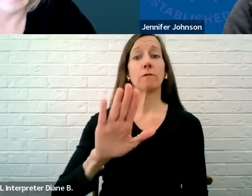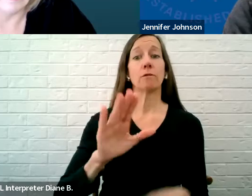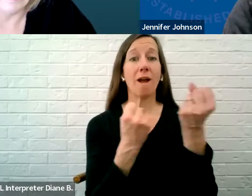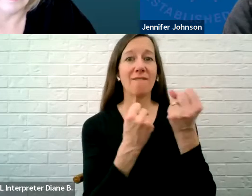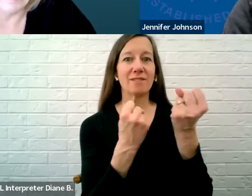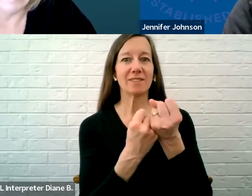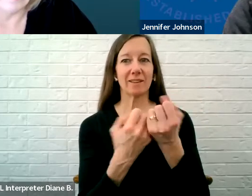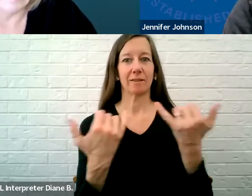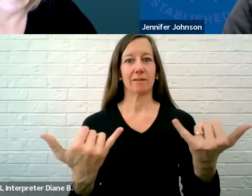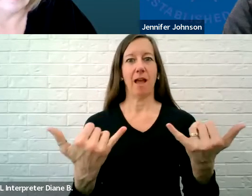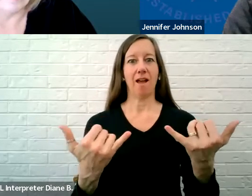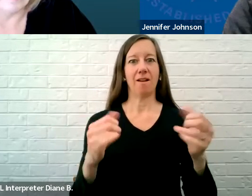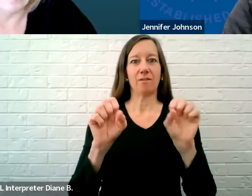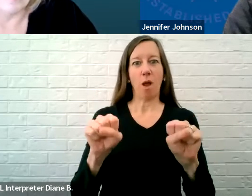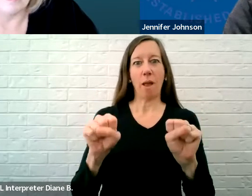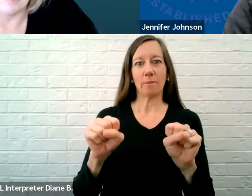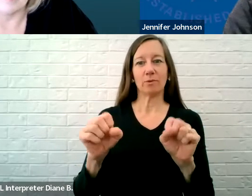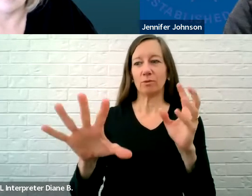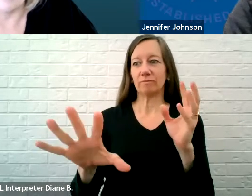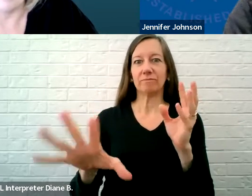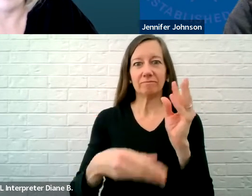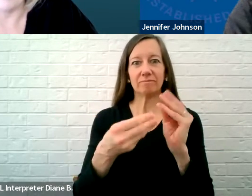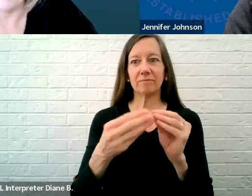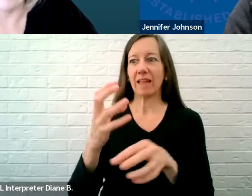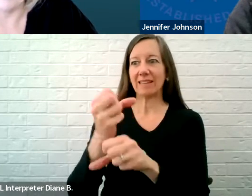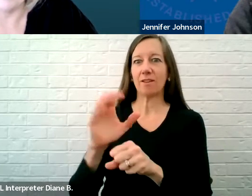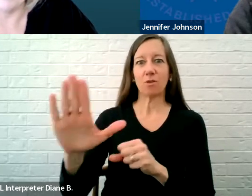on that, and I hope you're advocacy continues to keep you where you are.